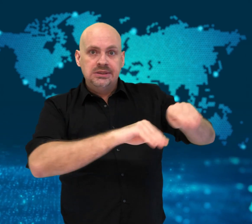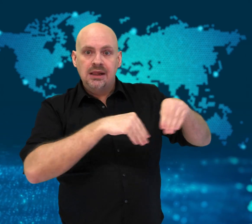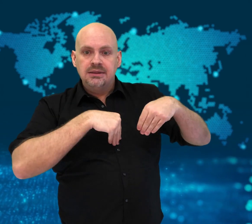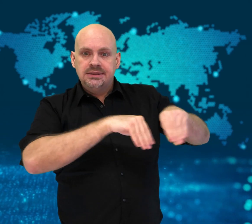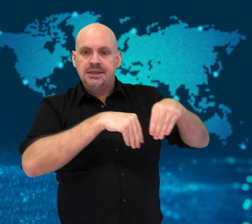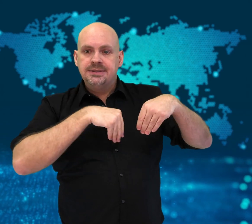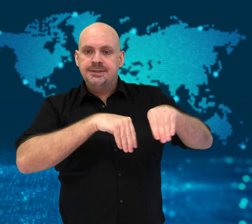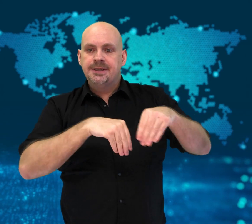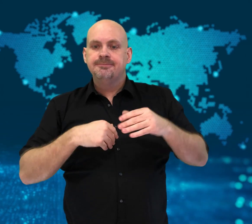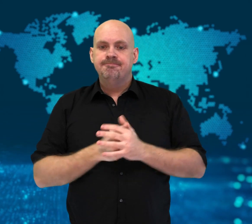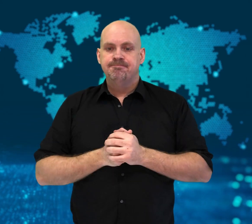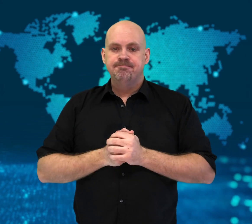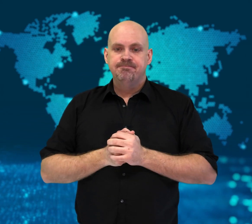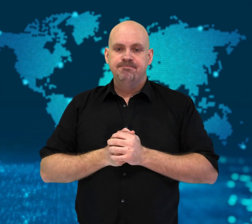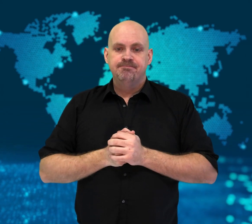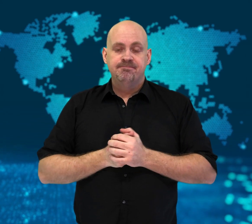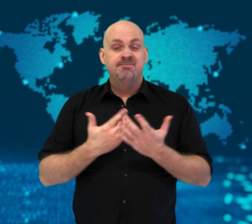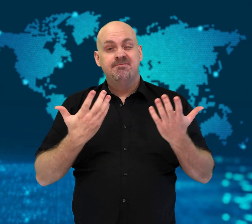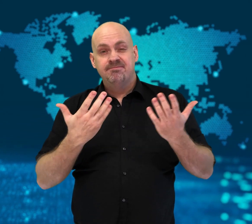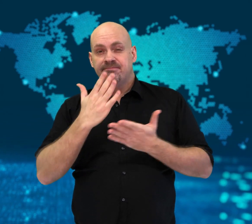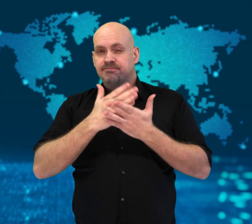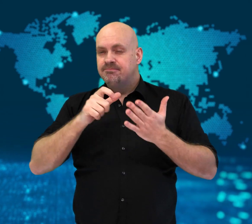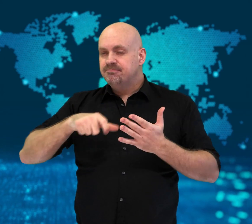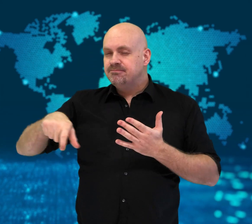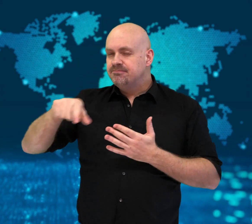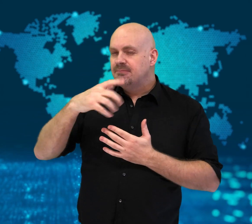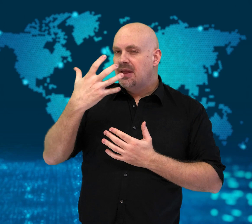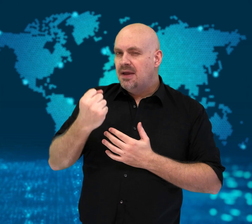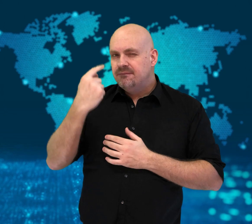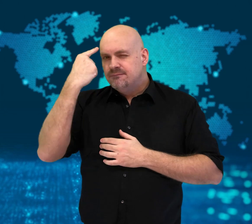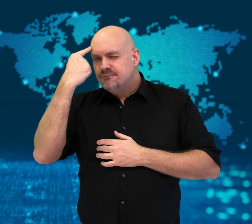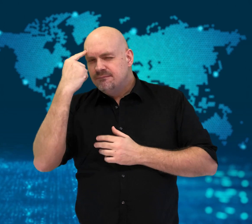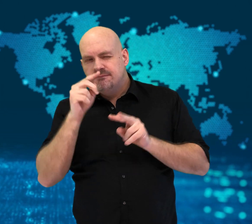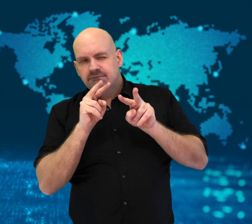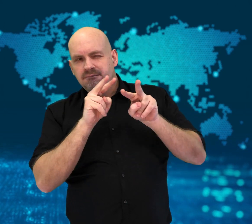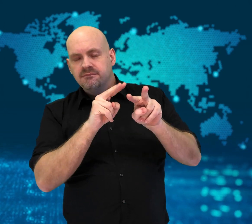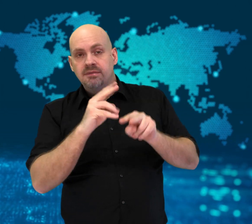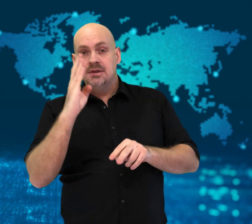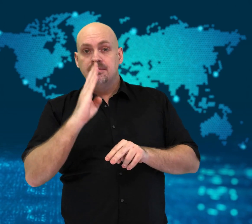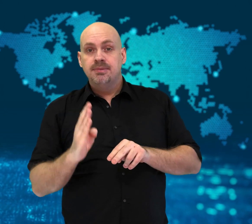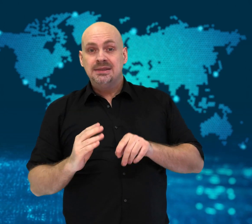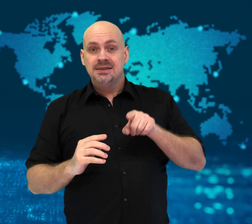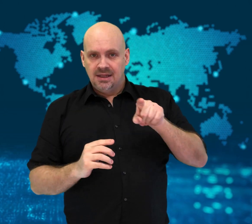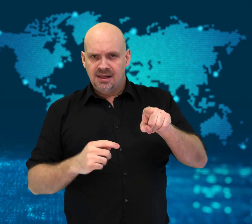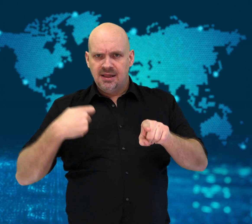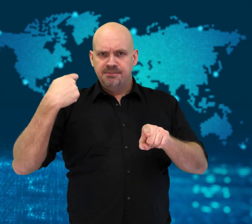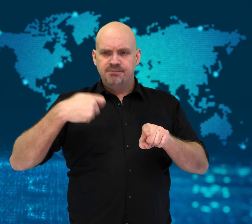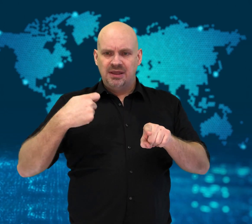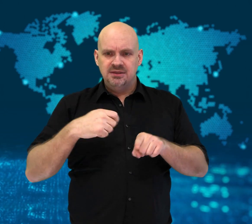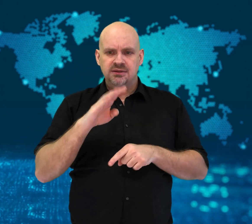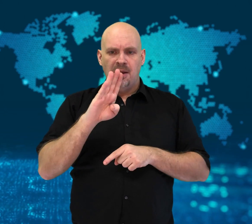Some say Brazil’s President Bolsonaro plays a role in the